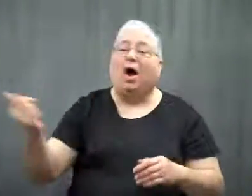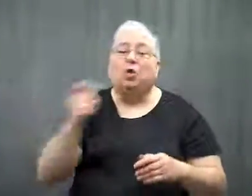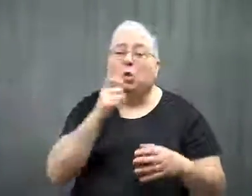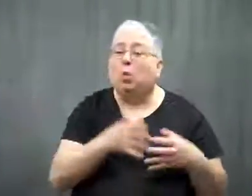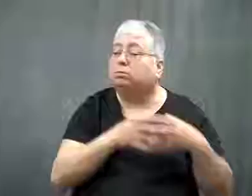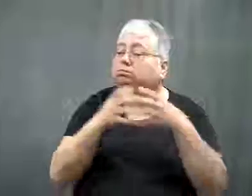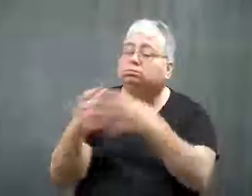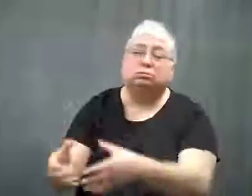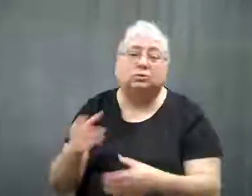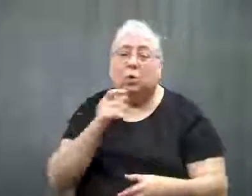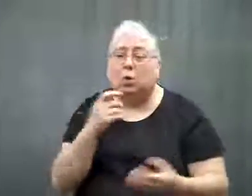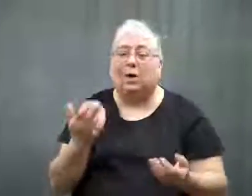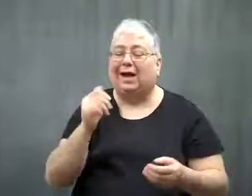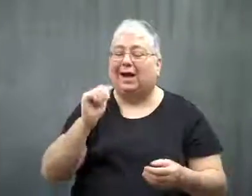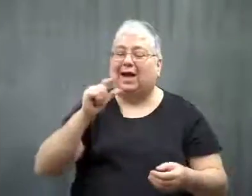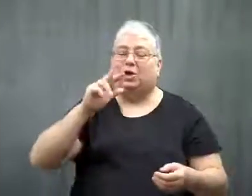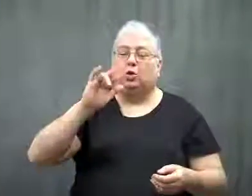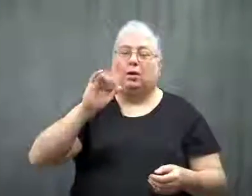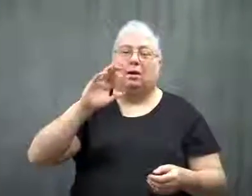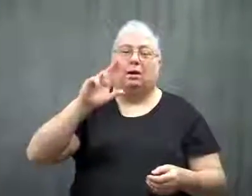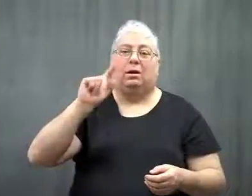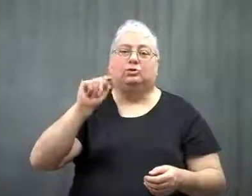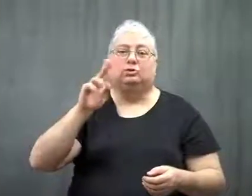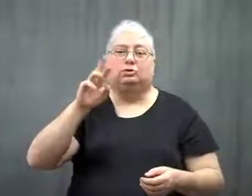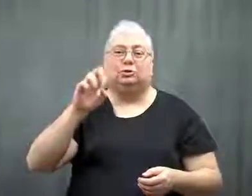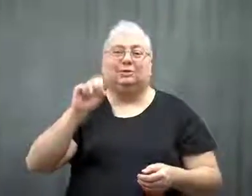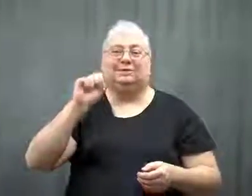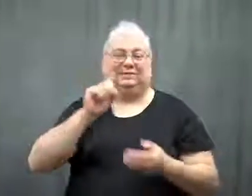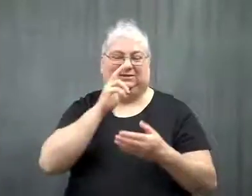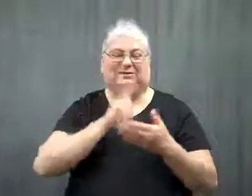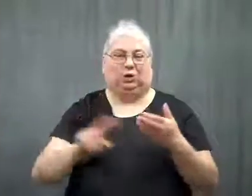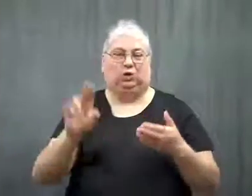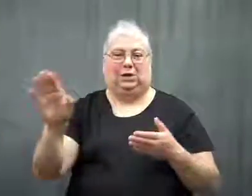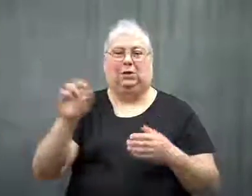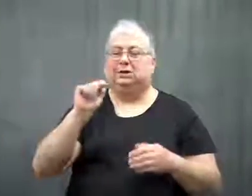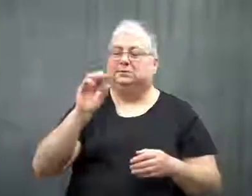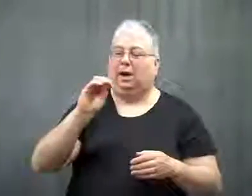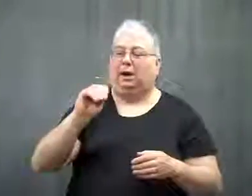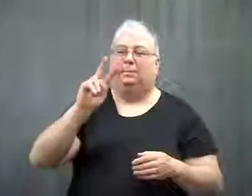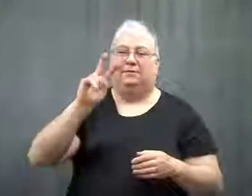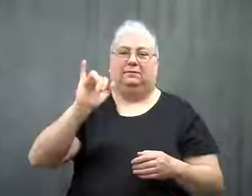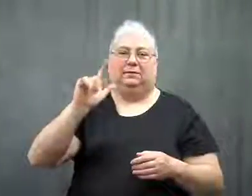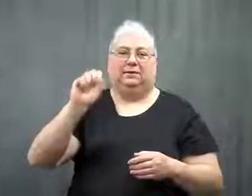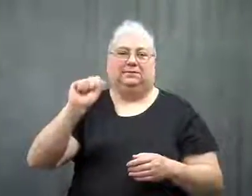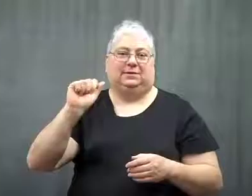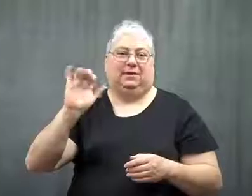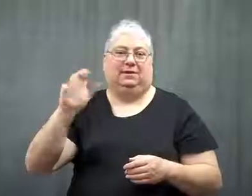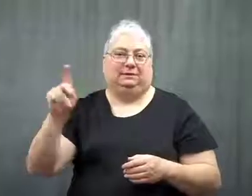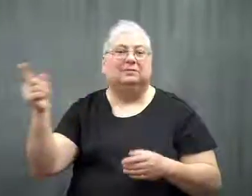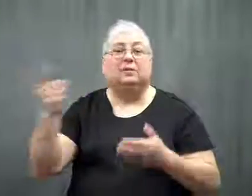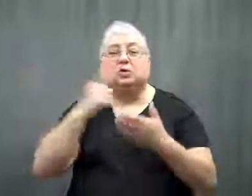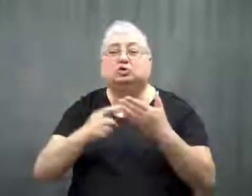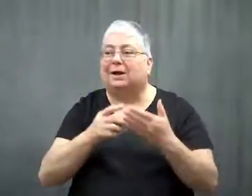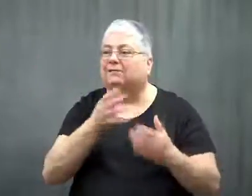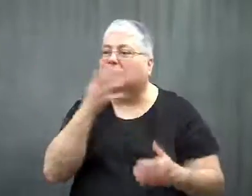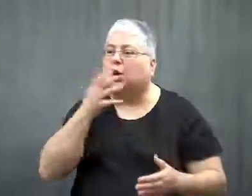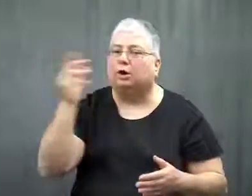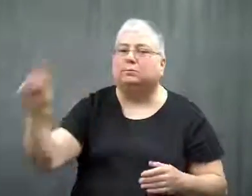Tom Vilsack, the Secretary of Agriculture is also going to look over the farms